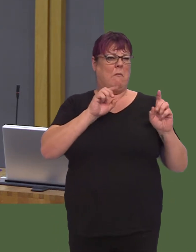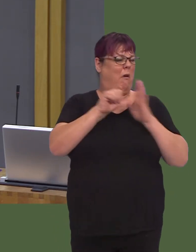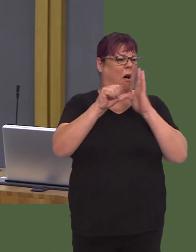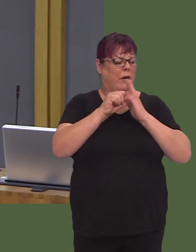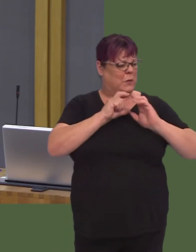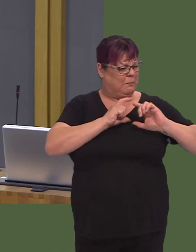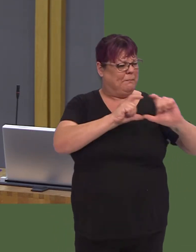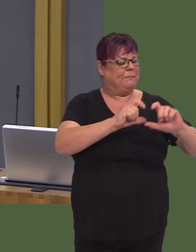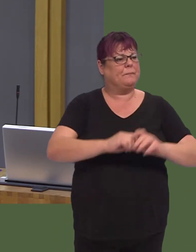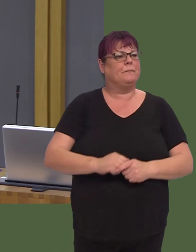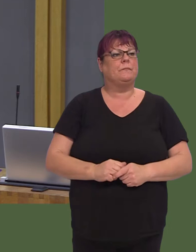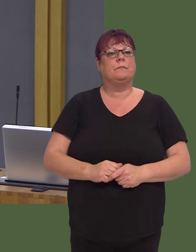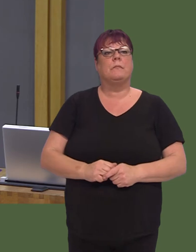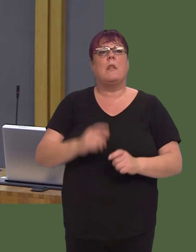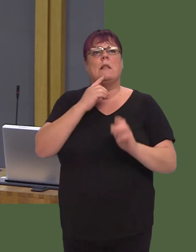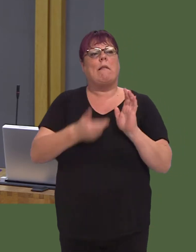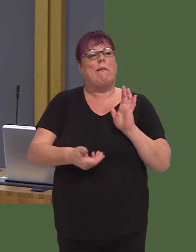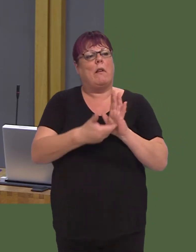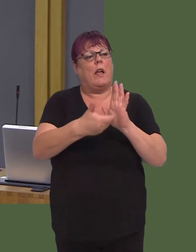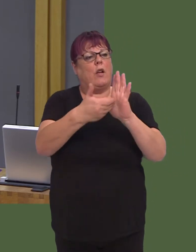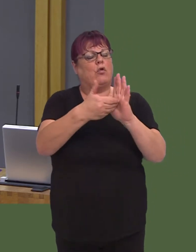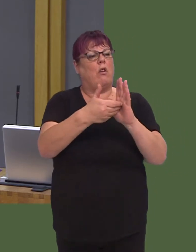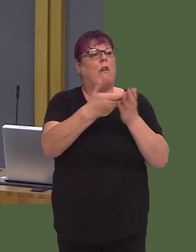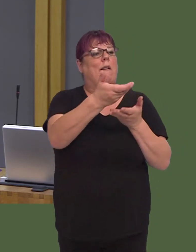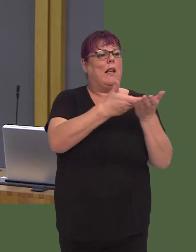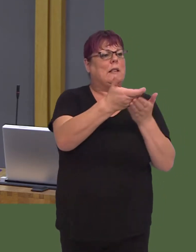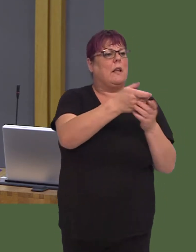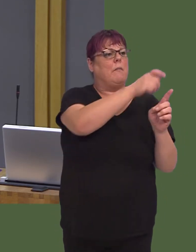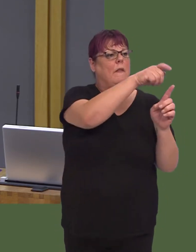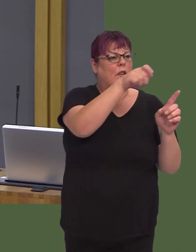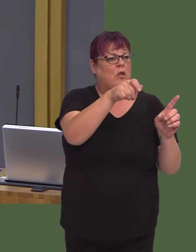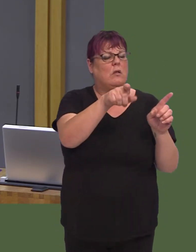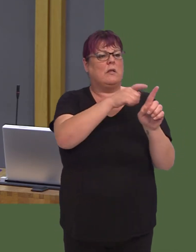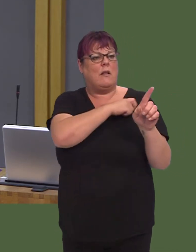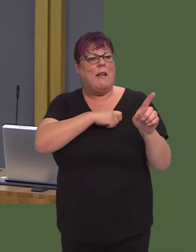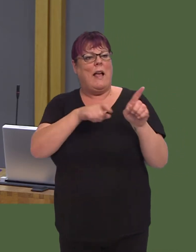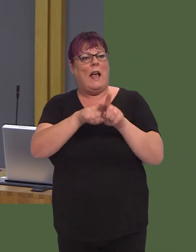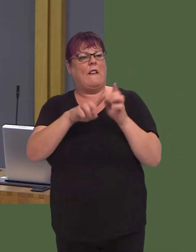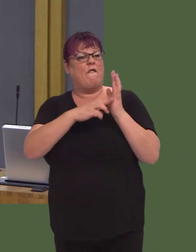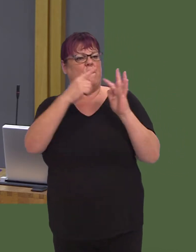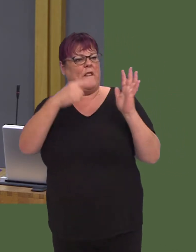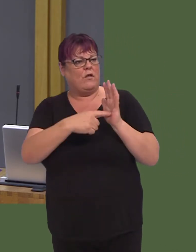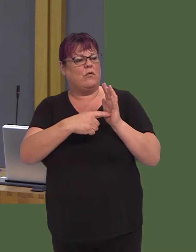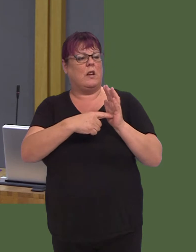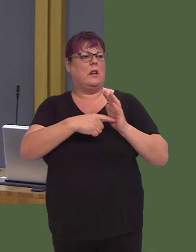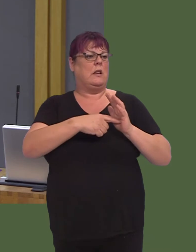He said that 1,077 additional customs officials and veterinary inspectors and security officers